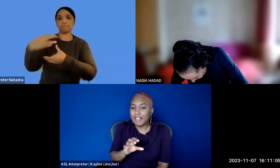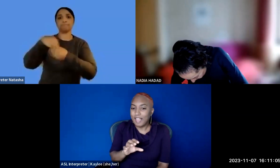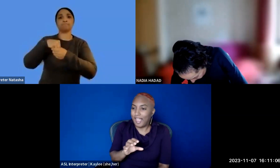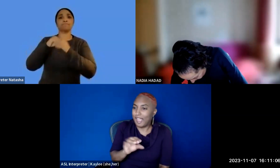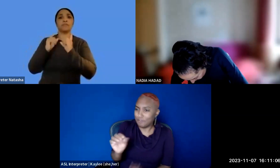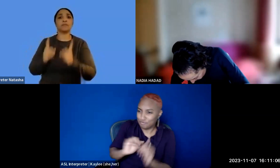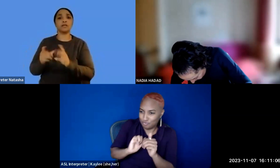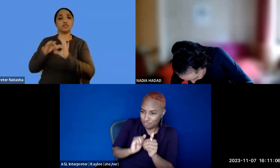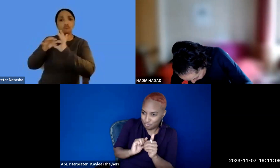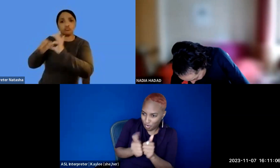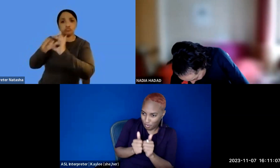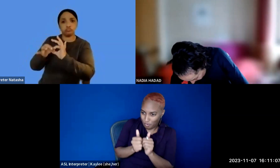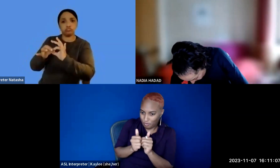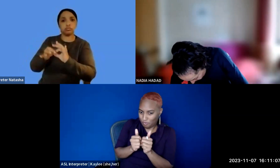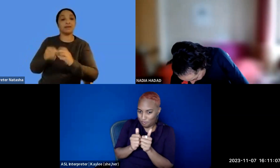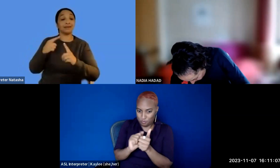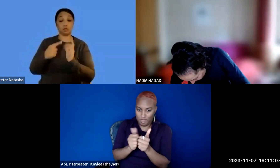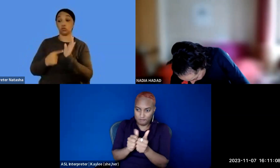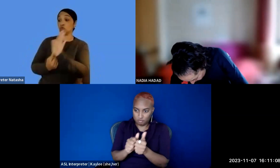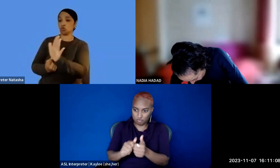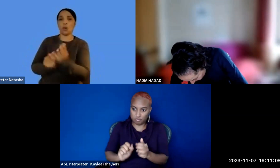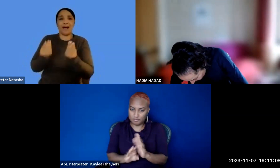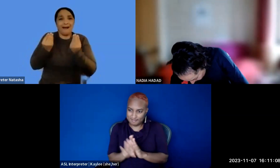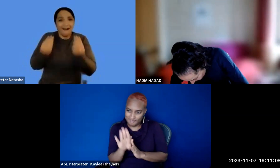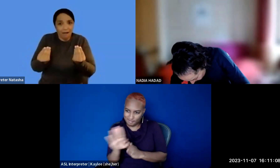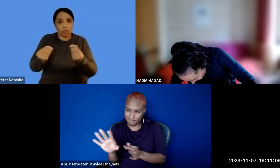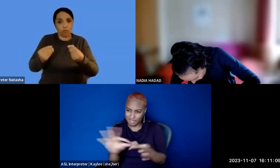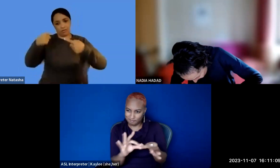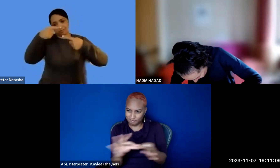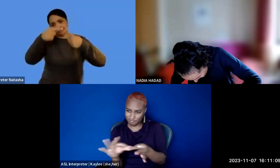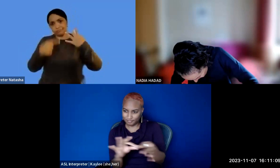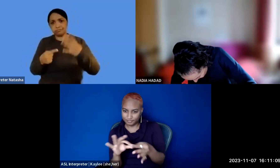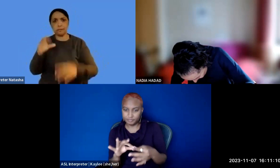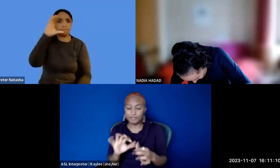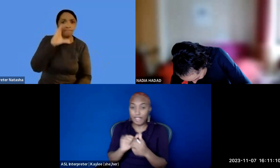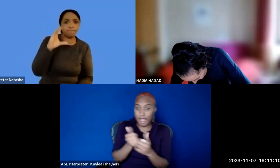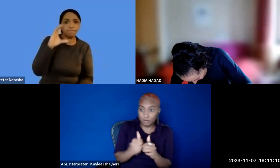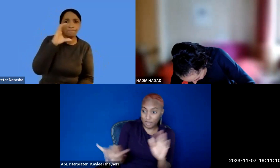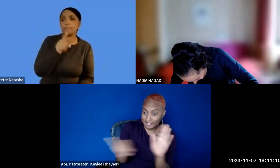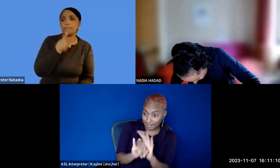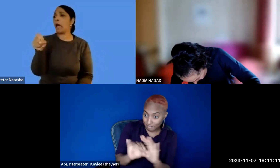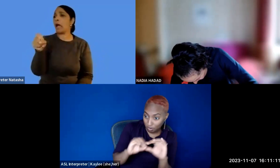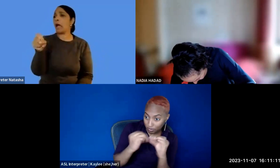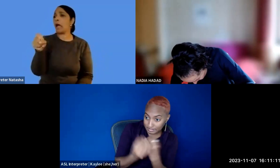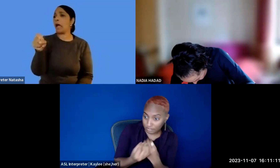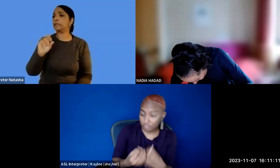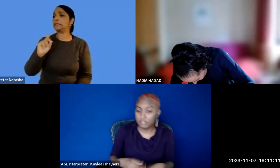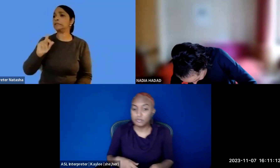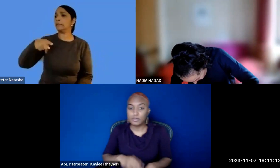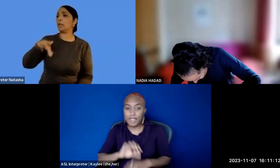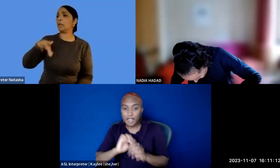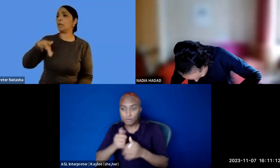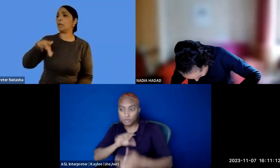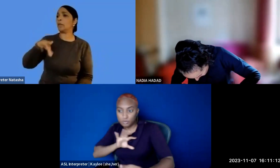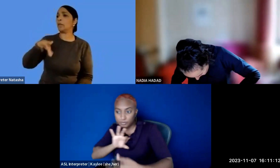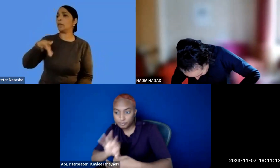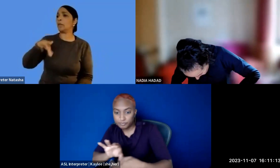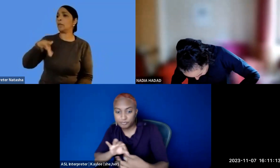how to find organisations, how to engage with them... We also have a guidance note on funding, which is important